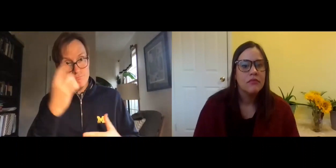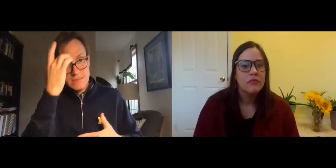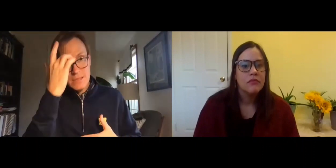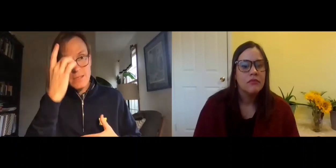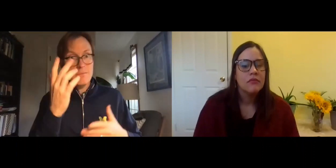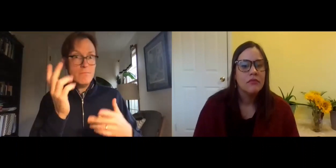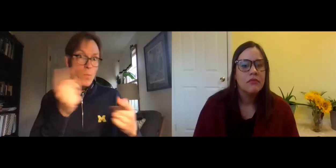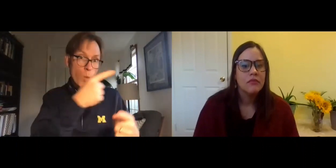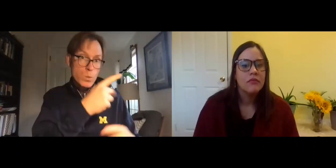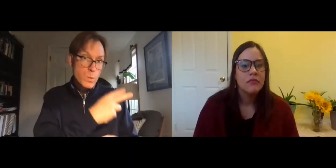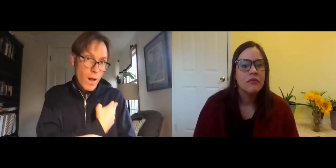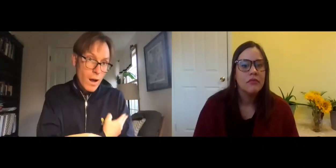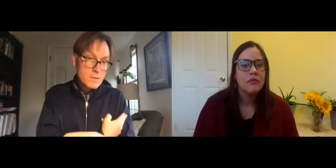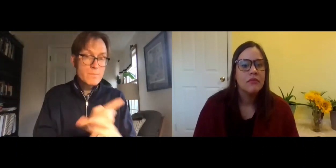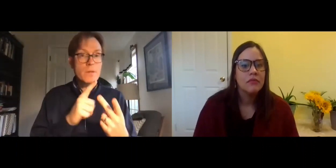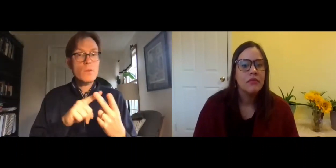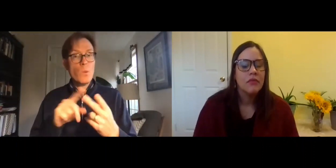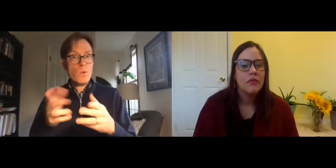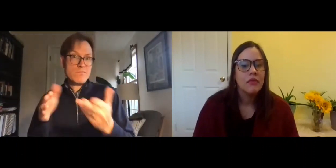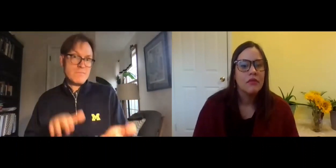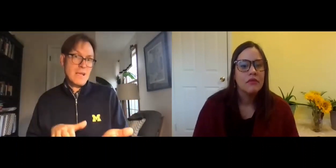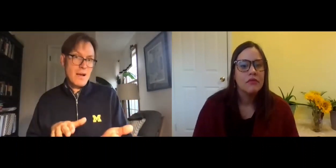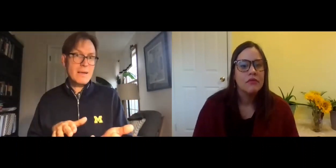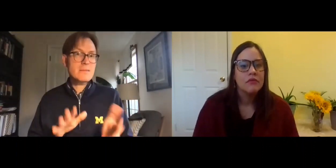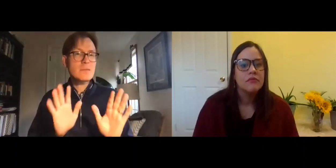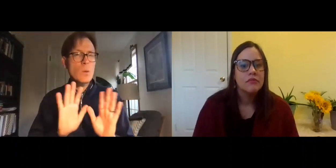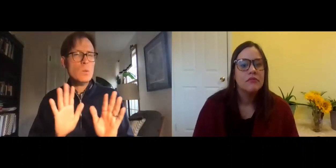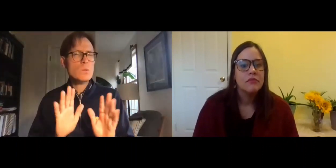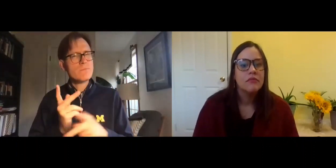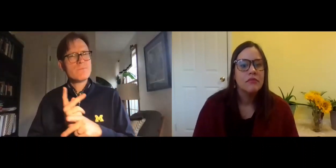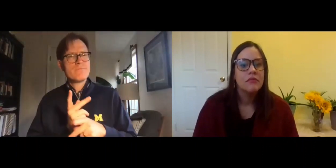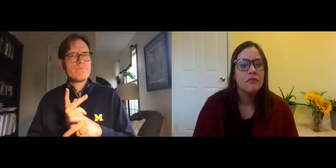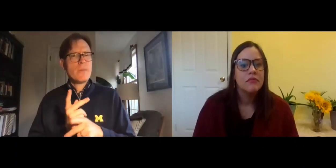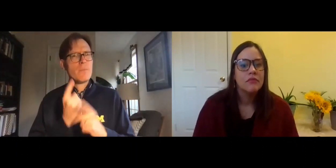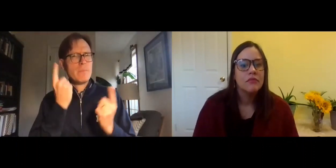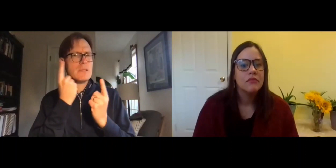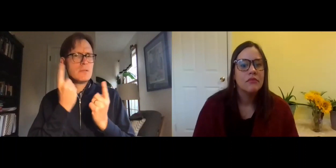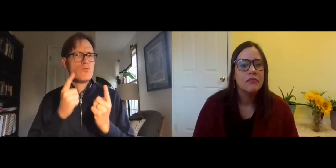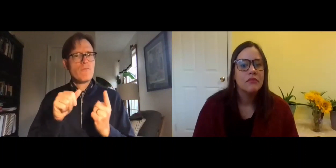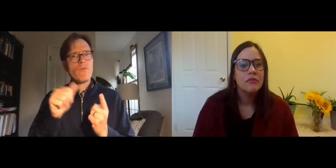close friends and then end up with someone very sick having to go to the hospital or